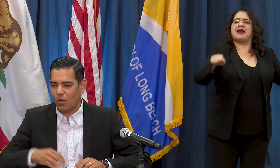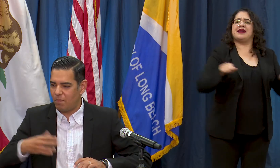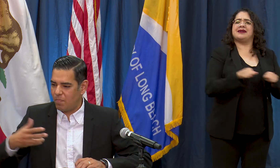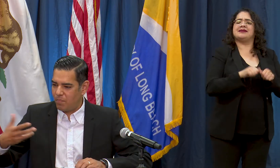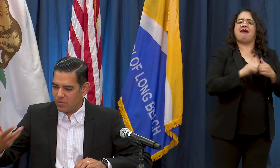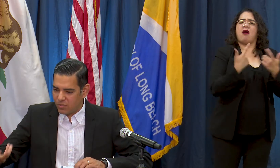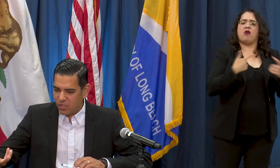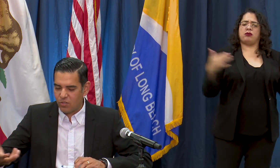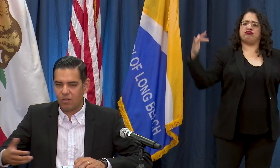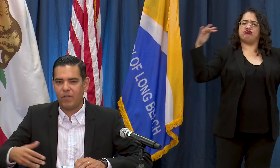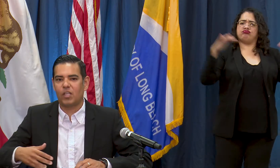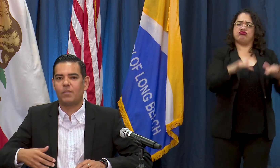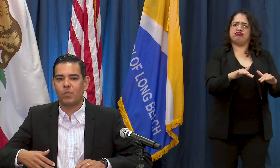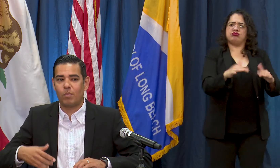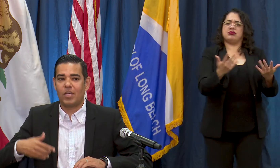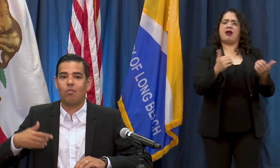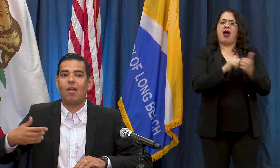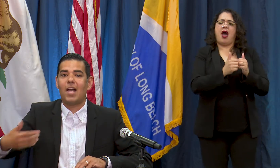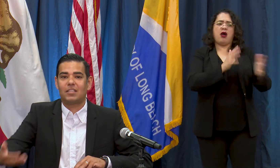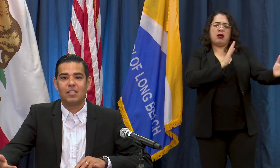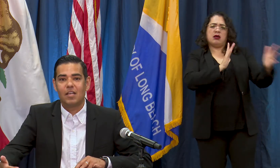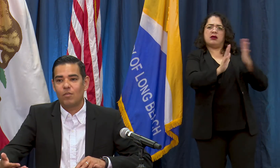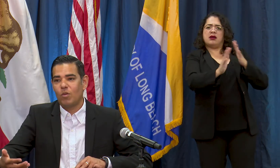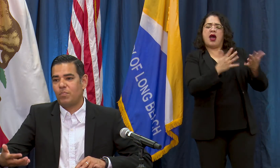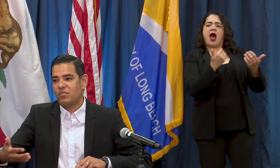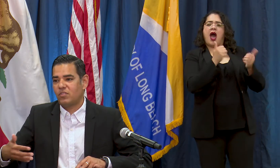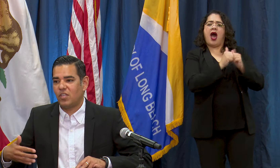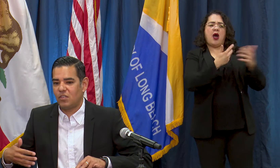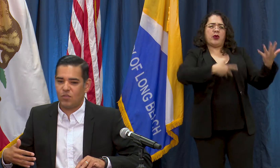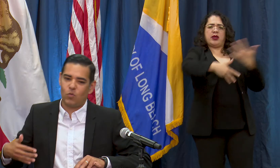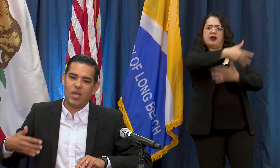way businesses are developed, how we interact with businesses, and the way